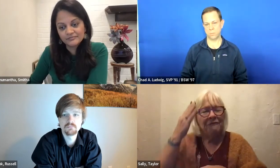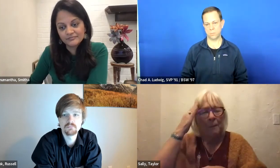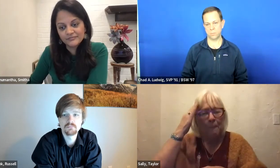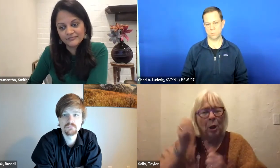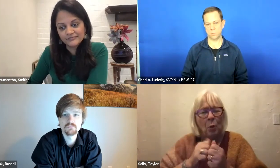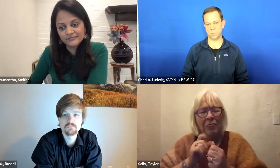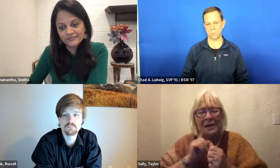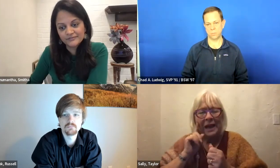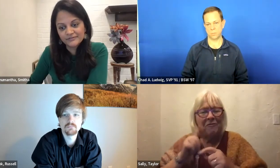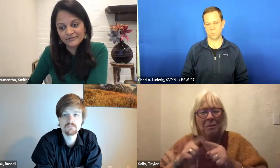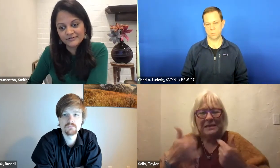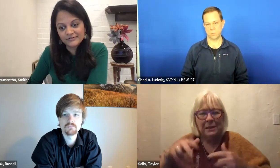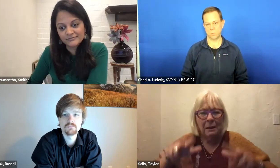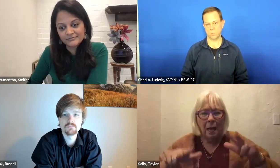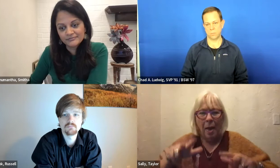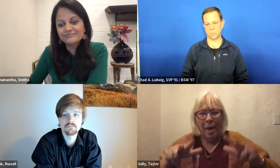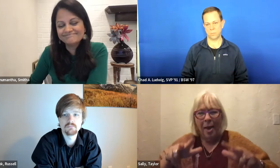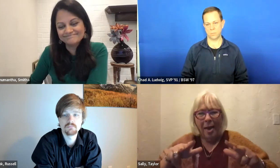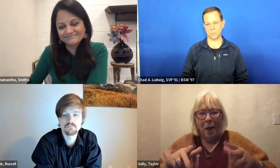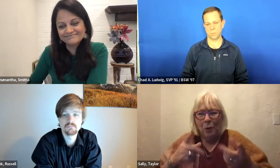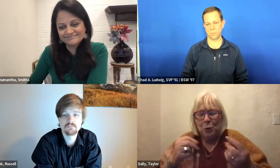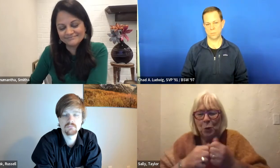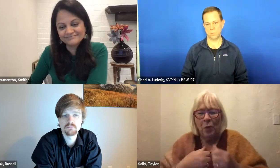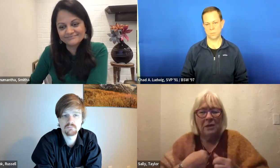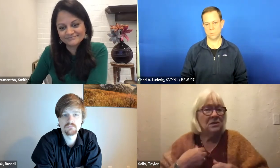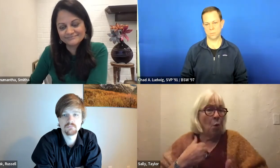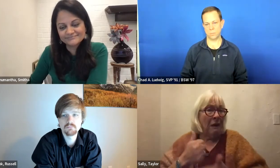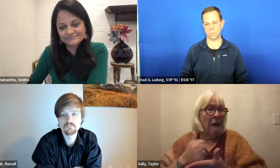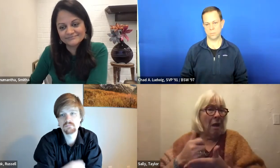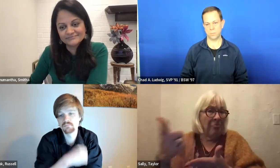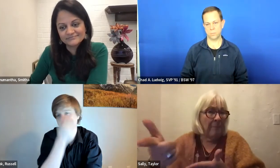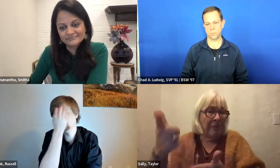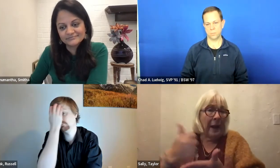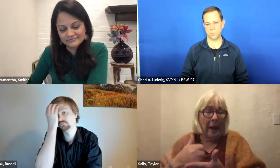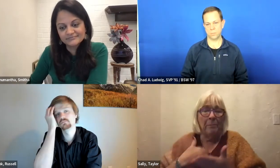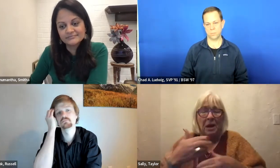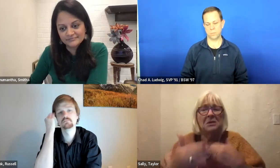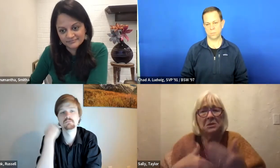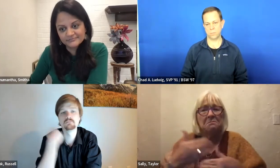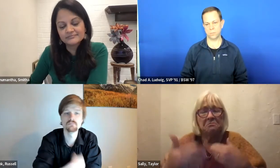The Alzheimer's group was a little bit familiar with individuals who are Deaf. Naturally, they were both still a little bit awkward,